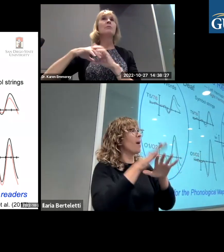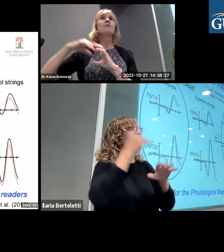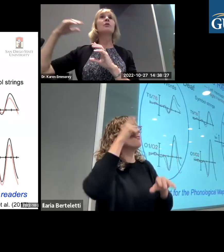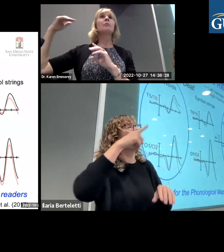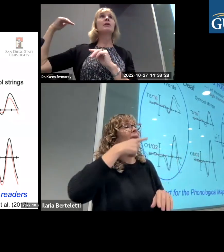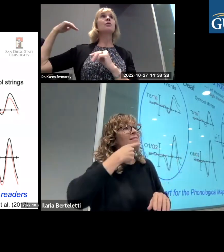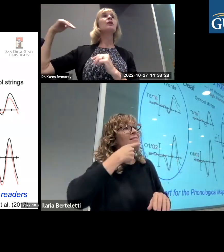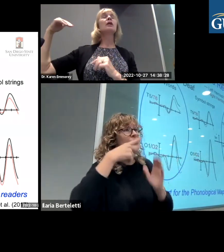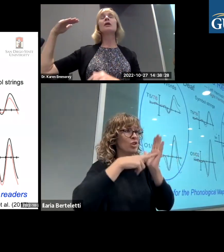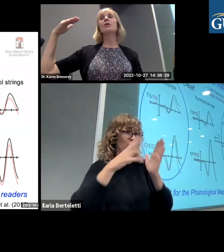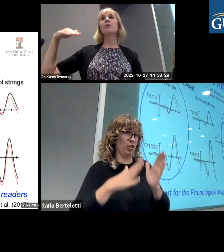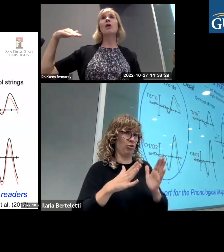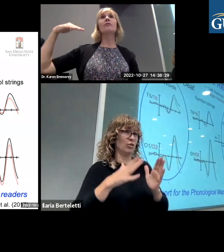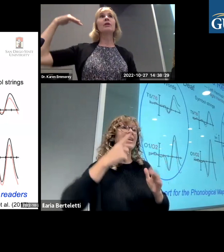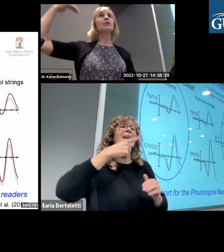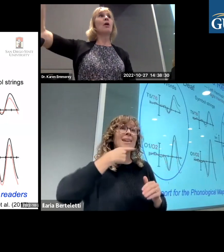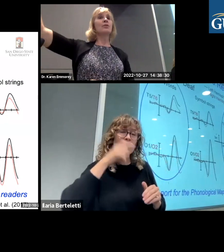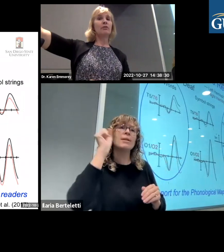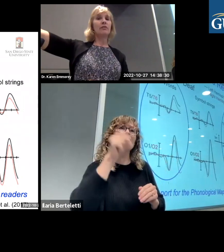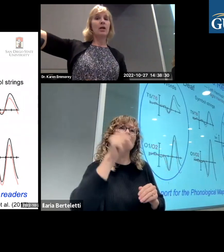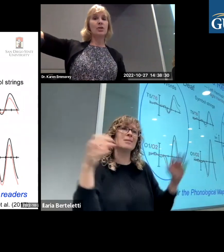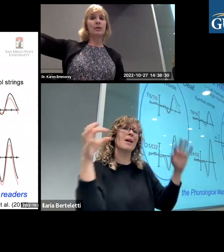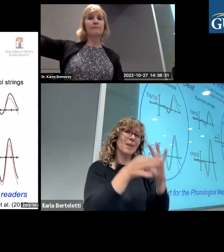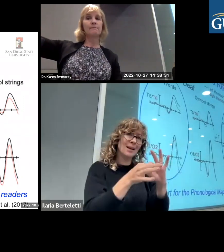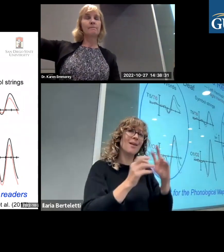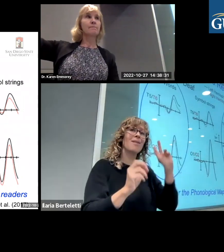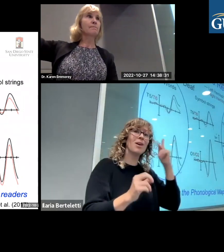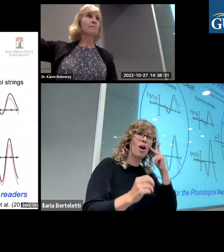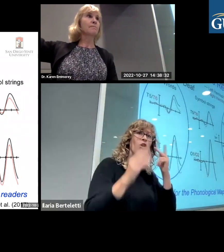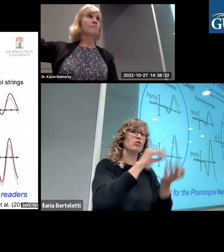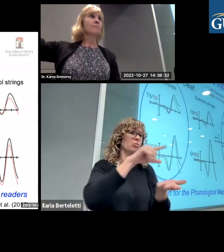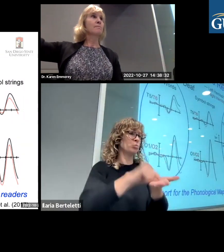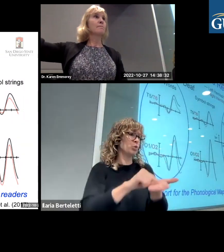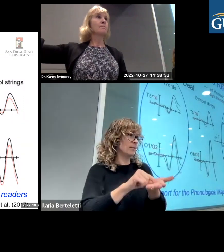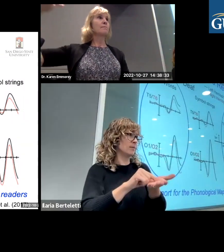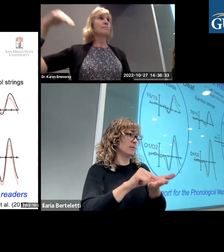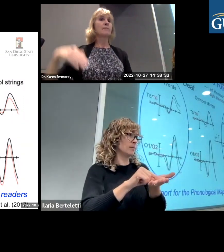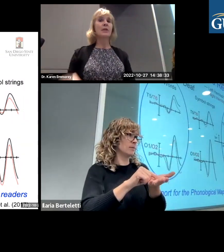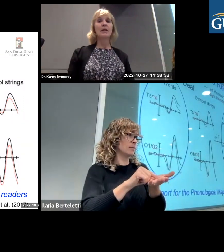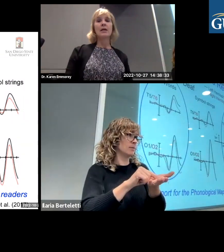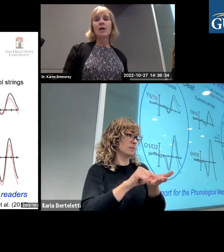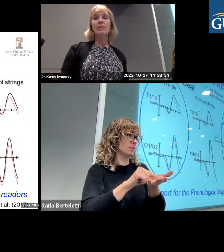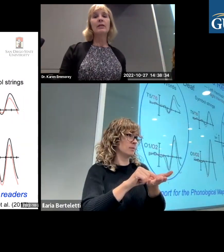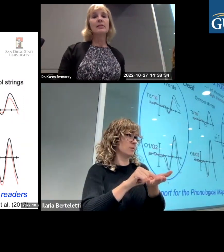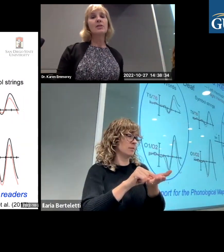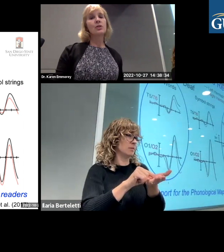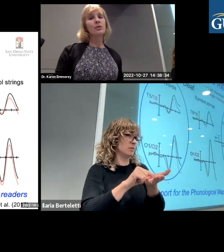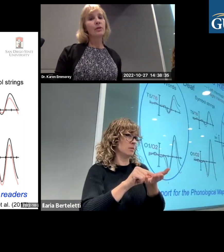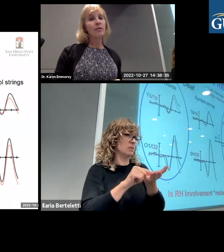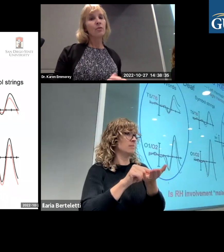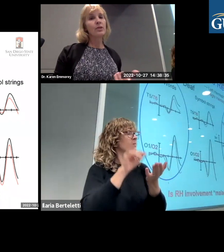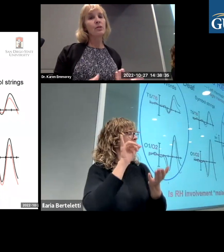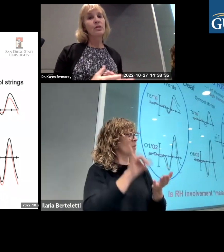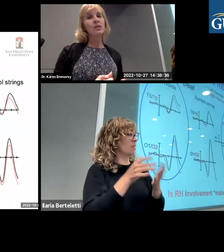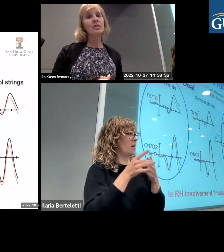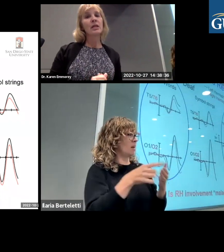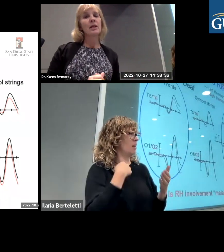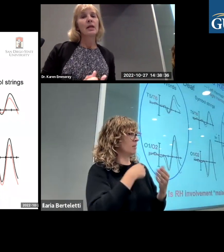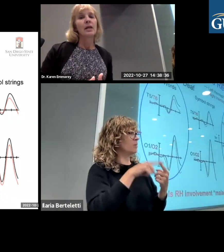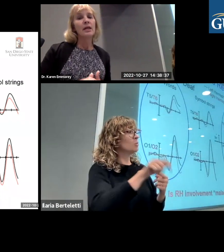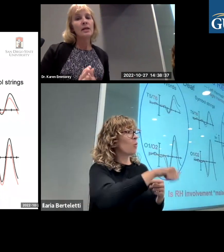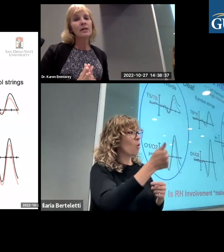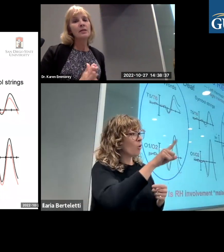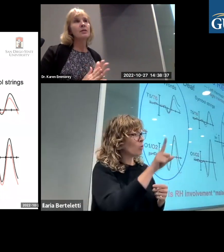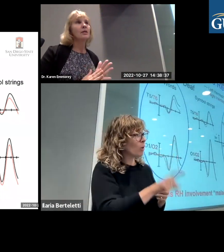is right hemisphere involvement maladaptive for deaf readers. So these are skilled readers. But maybe this is an indication of some weakness in the reading circuit.